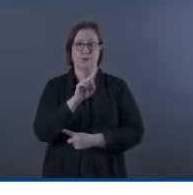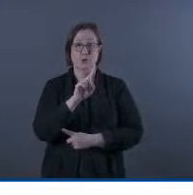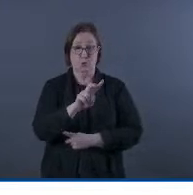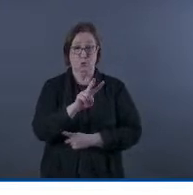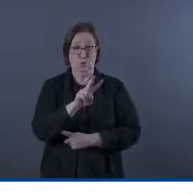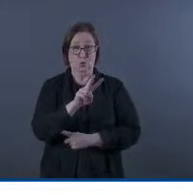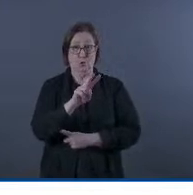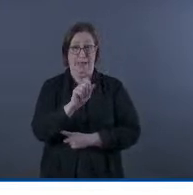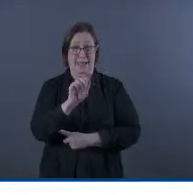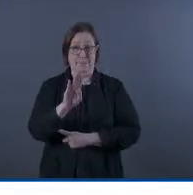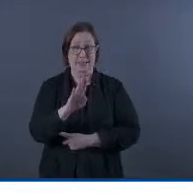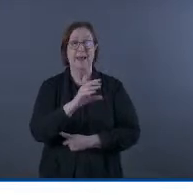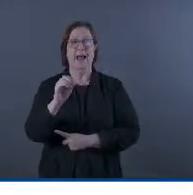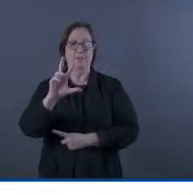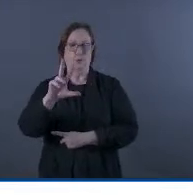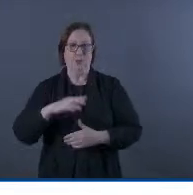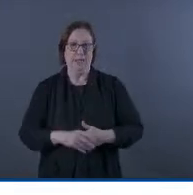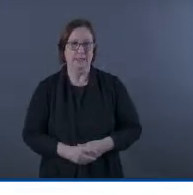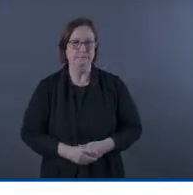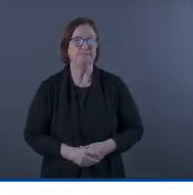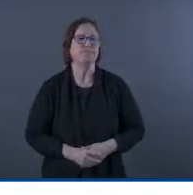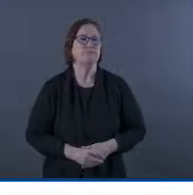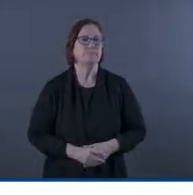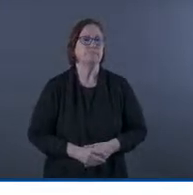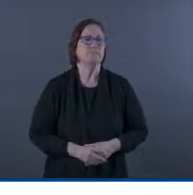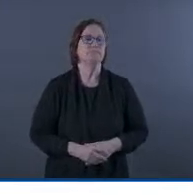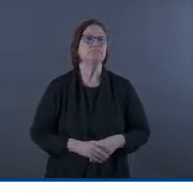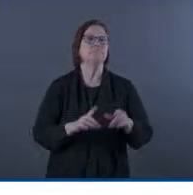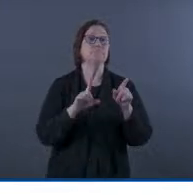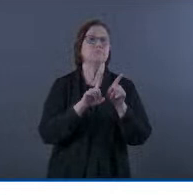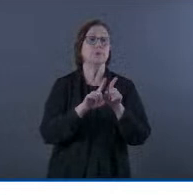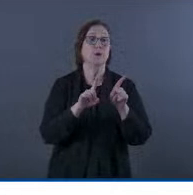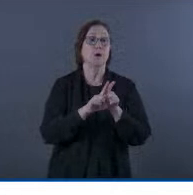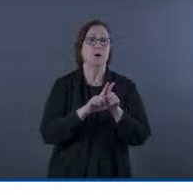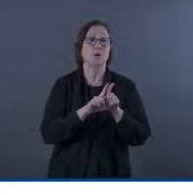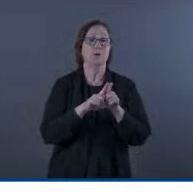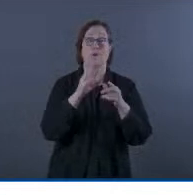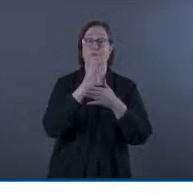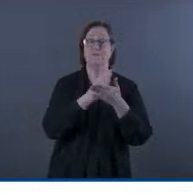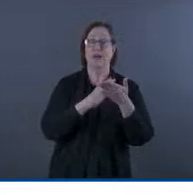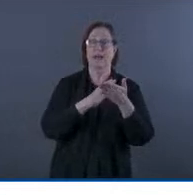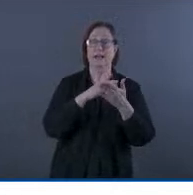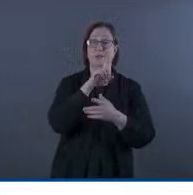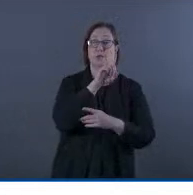We also continue to vaccinate our phase 1A workers, the high-risk healthcare workers